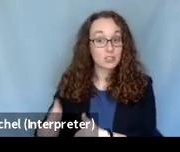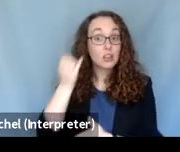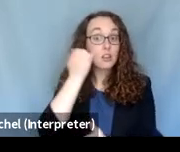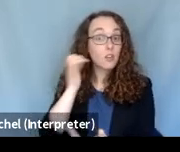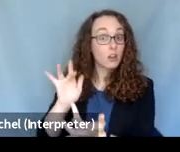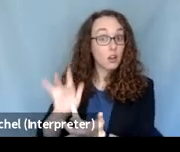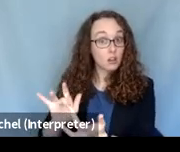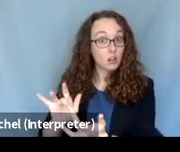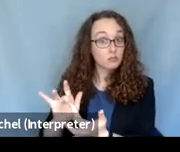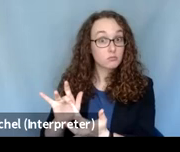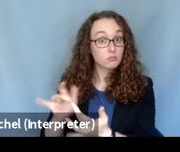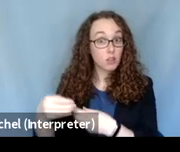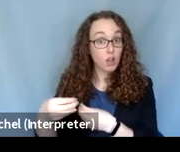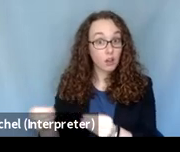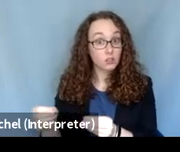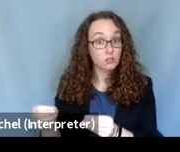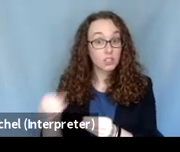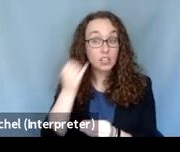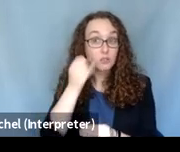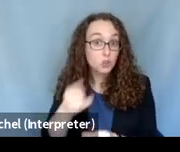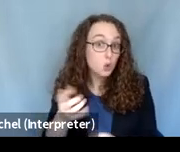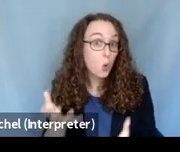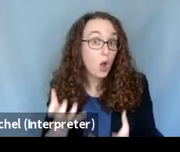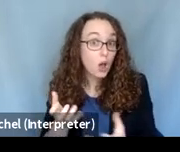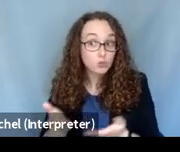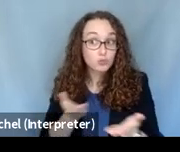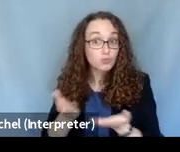and wanted to receive services you would either speak with Martin